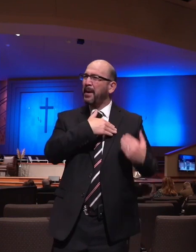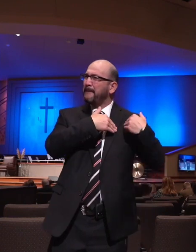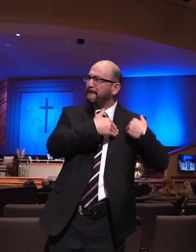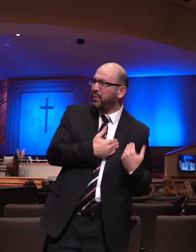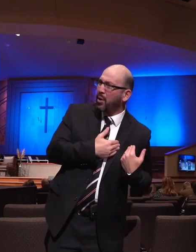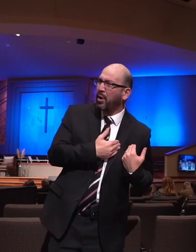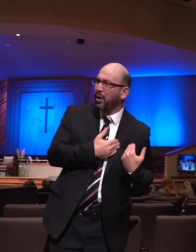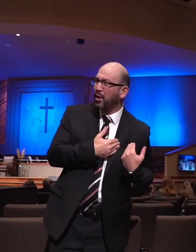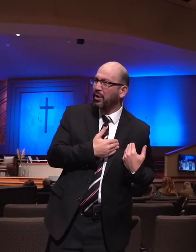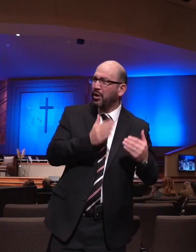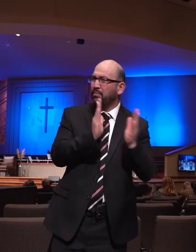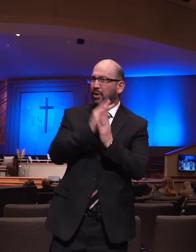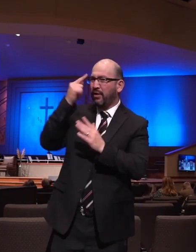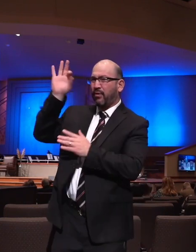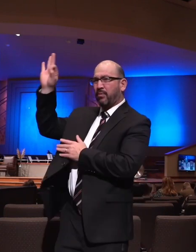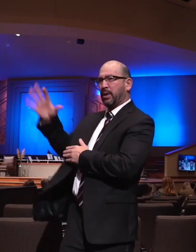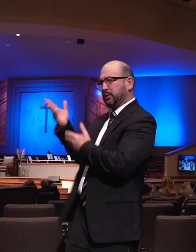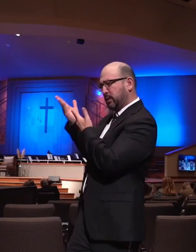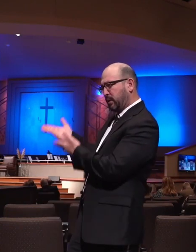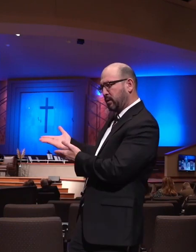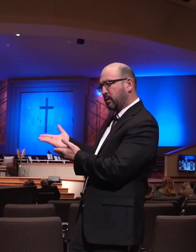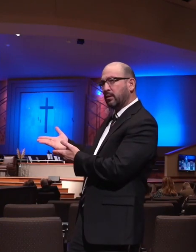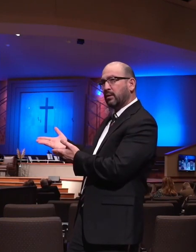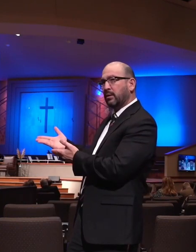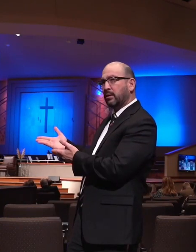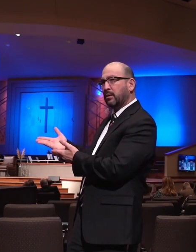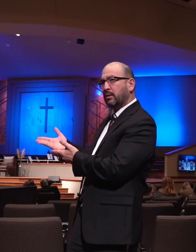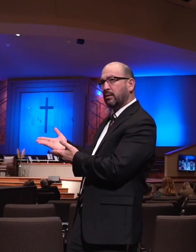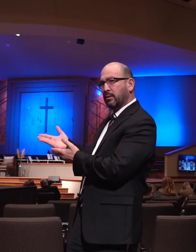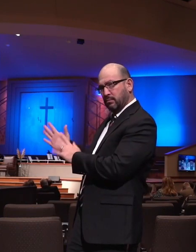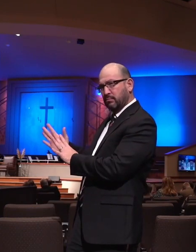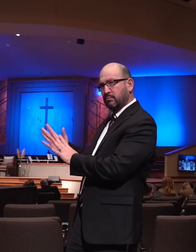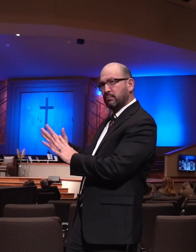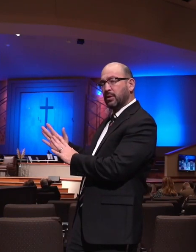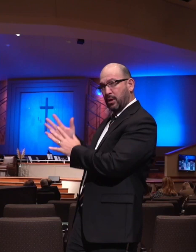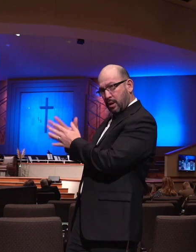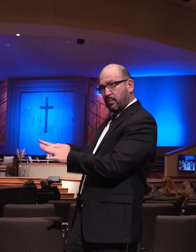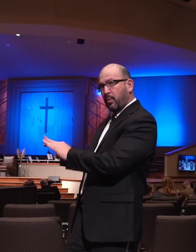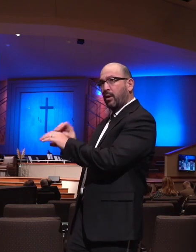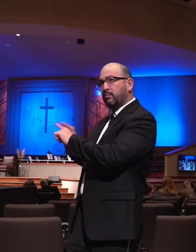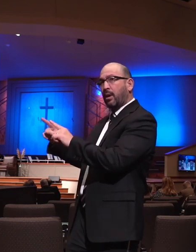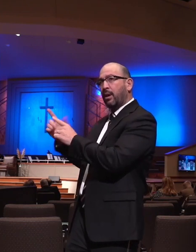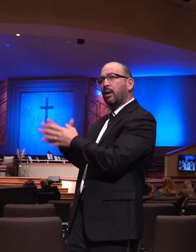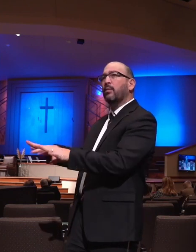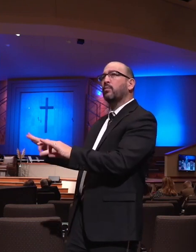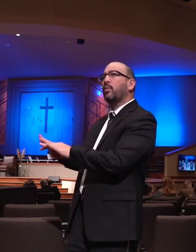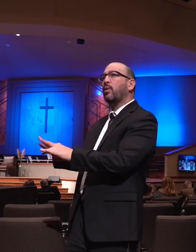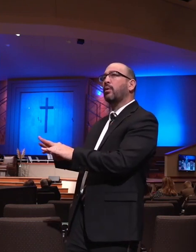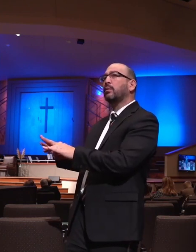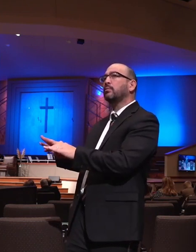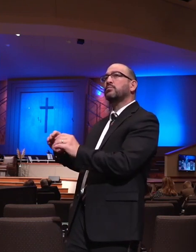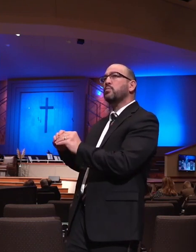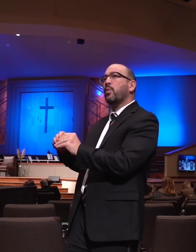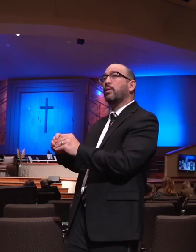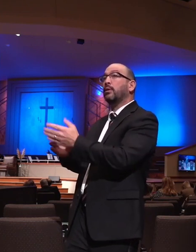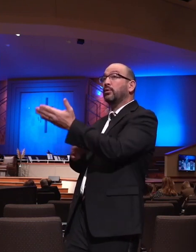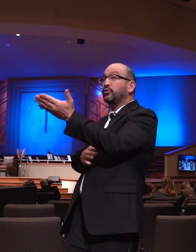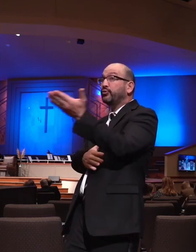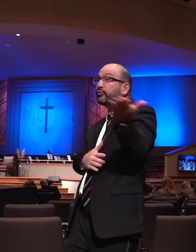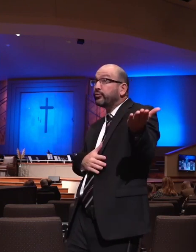for the preacher that is not the key the key is you because if you get lost people here on